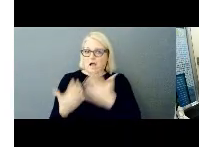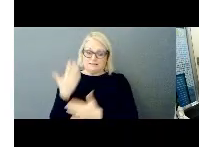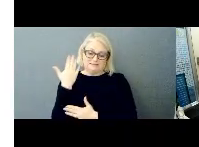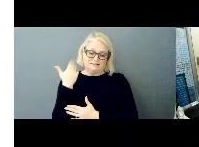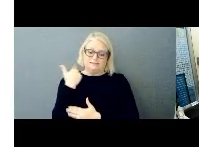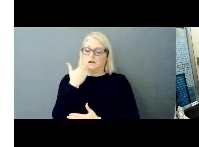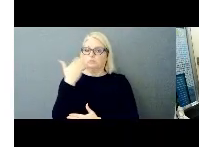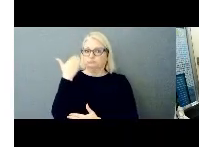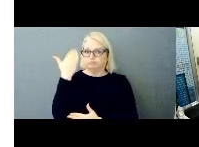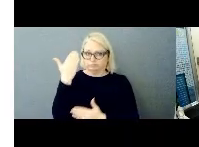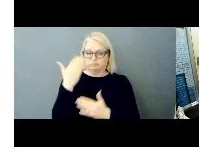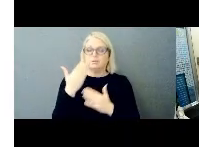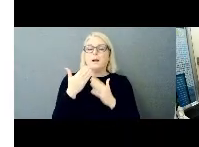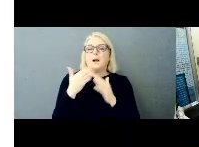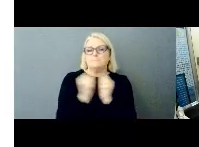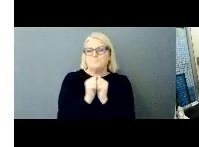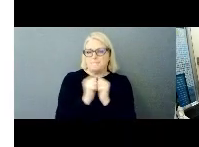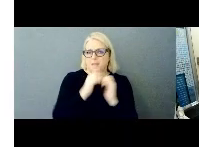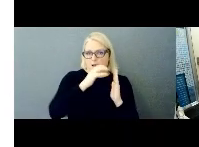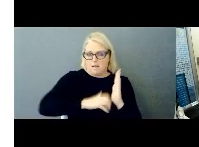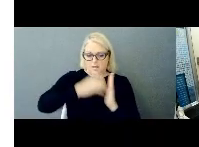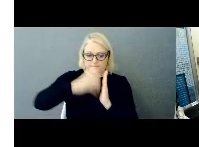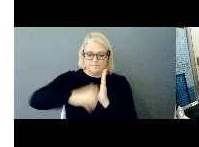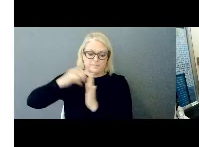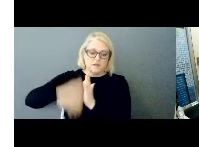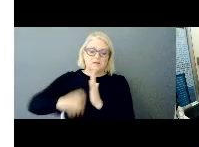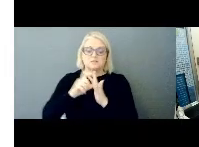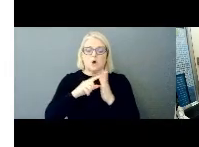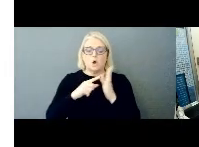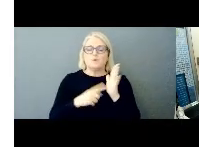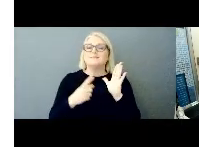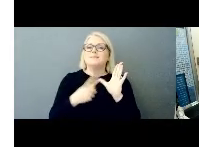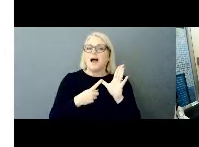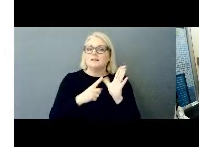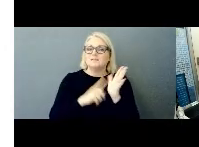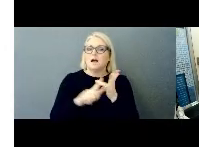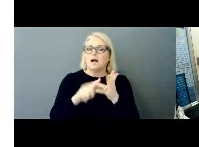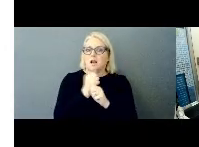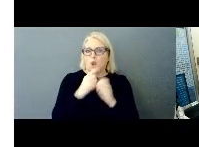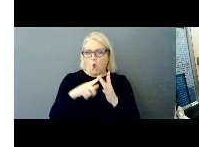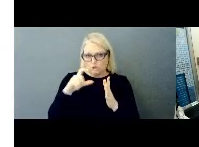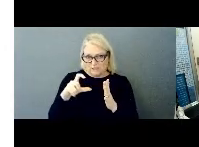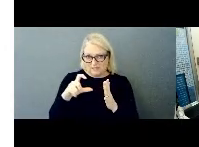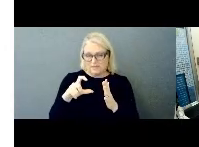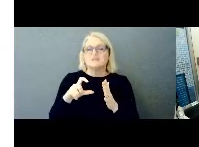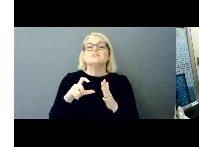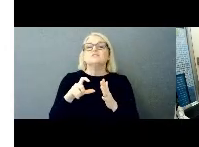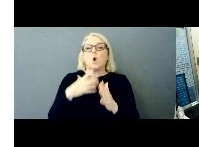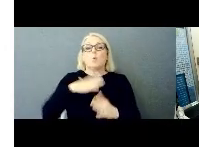But you can see this idea of a data logic. How do we get the right data in the hands of the right people at the right time?